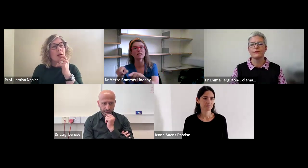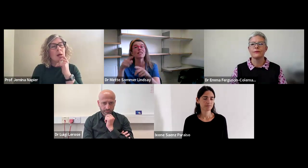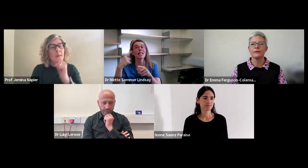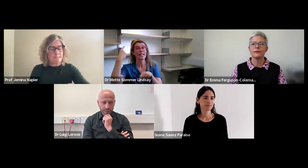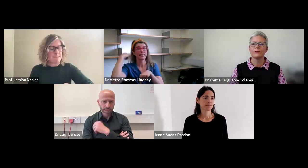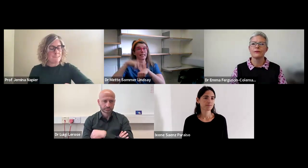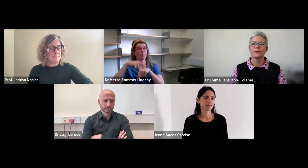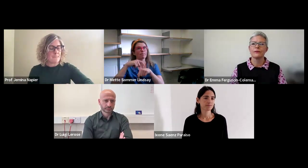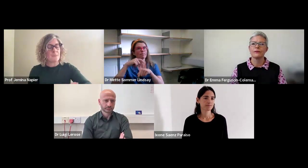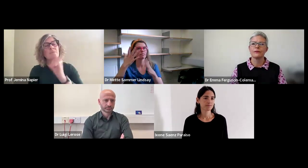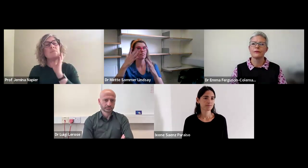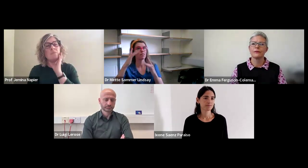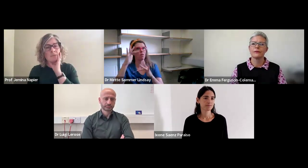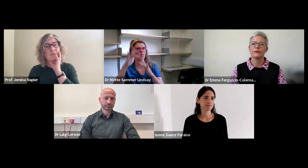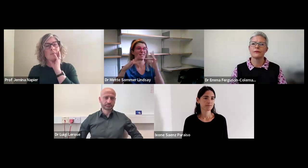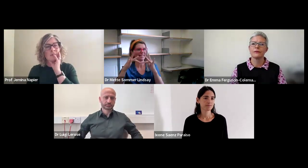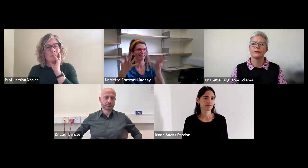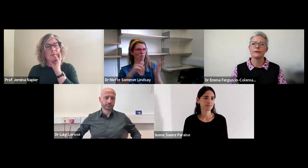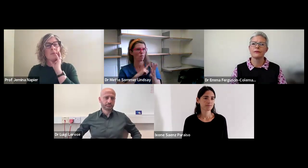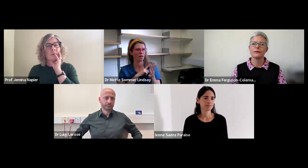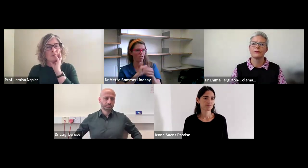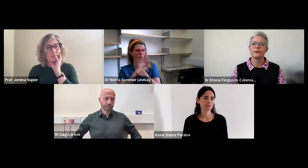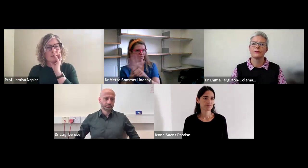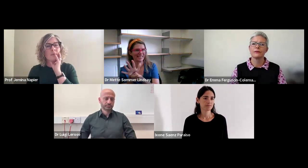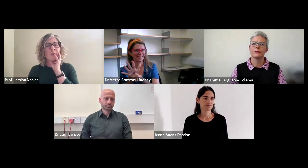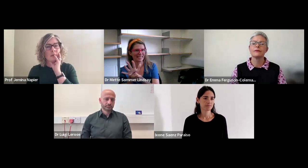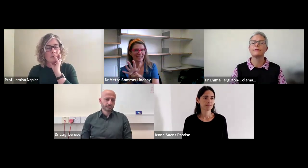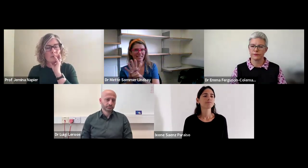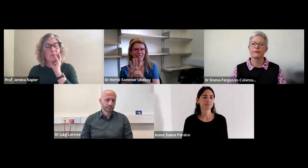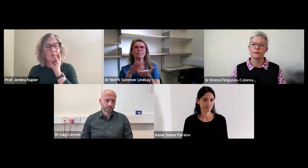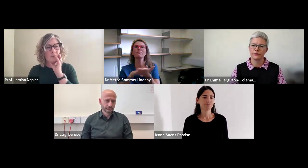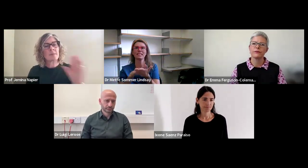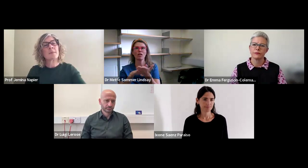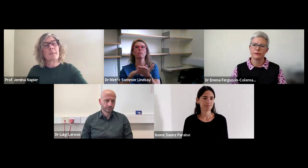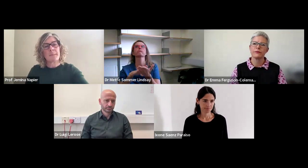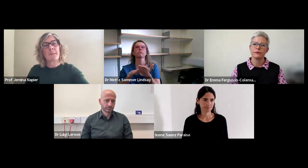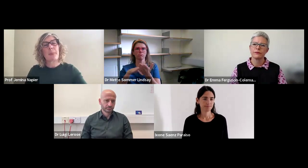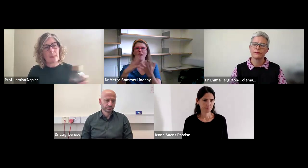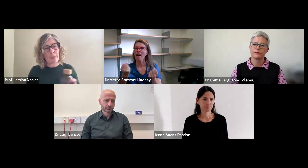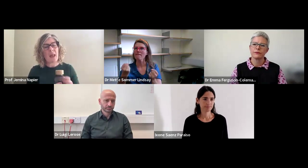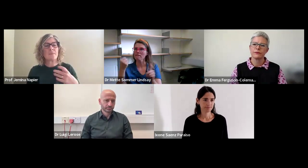university not at Heriot-Watt, at that time almost everything was online because it was during the